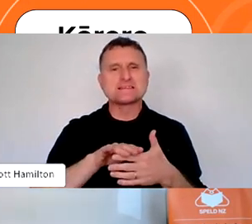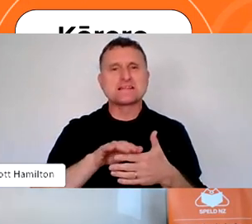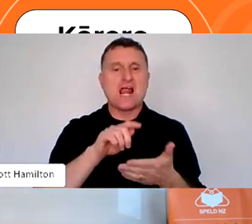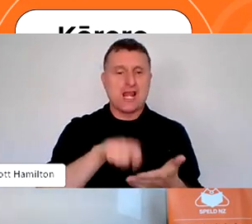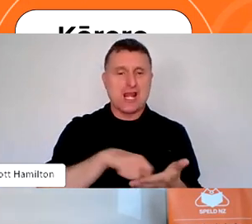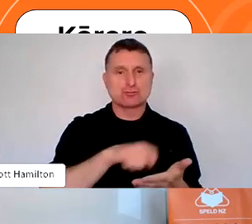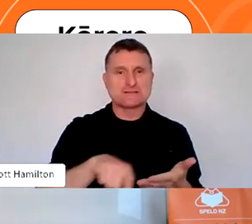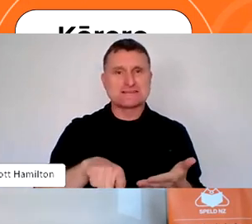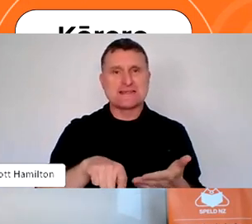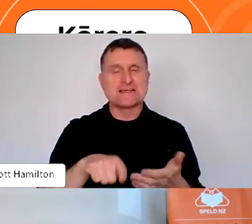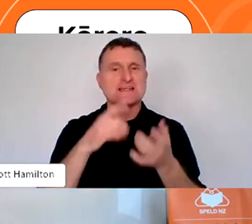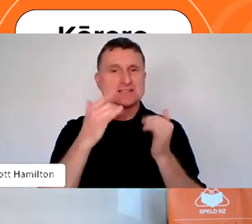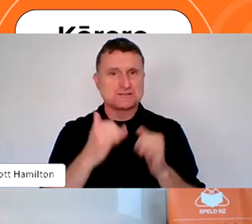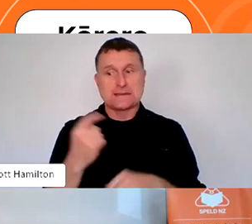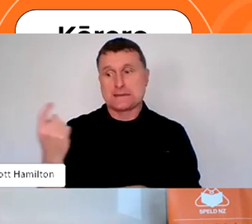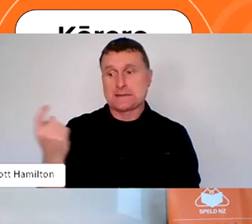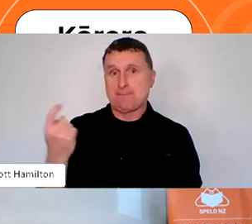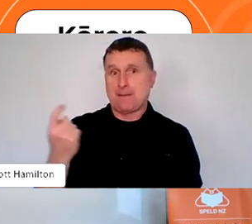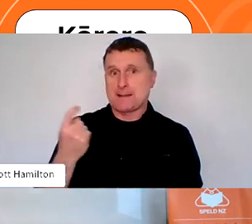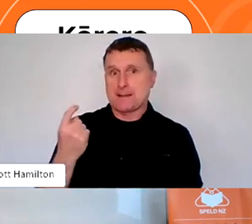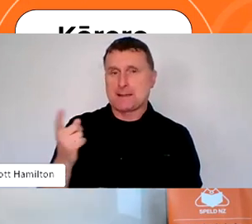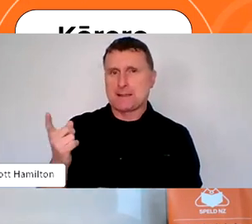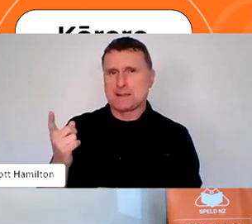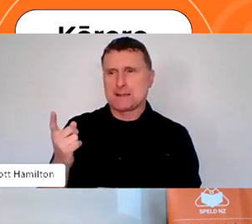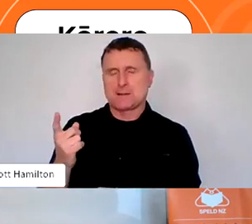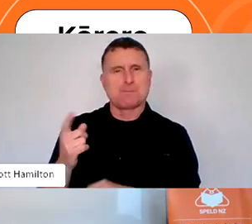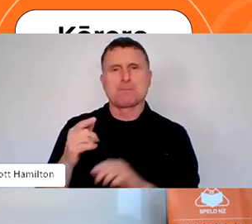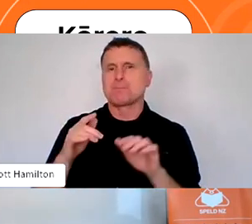check coming along, but that is in schools when children first